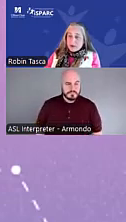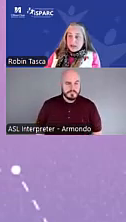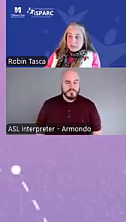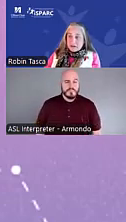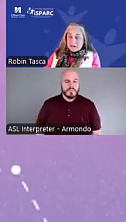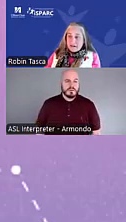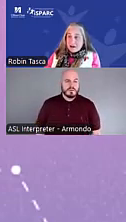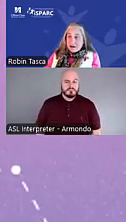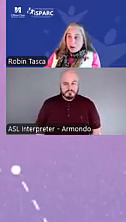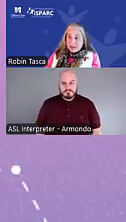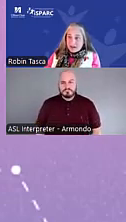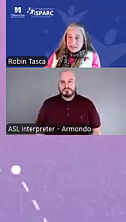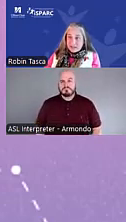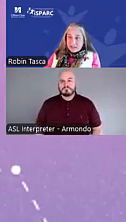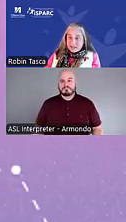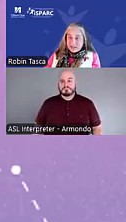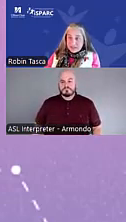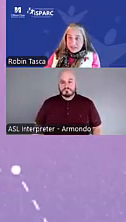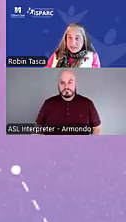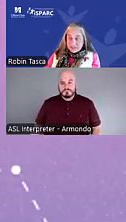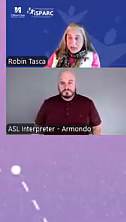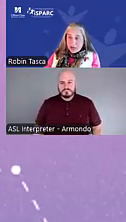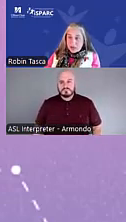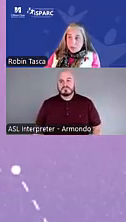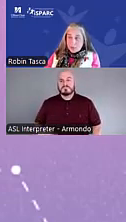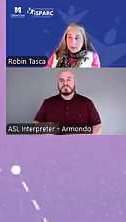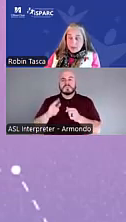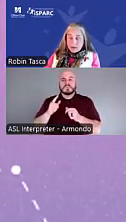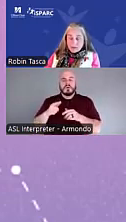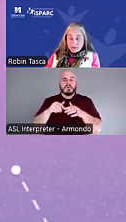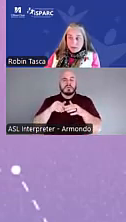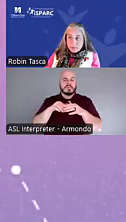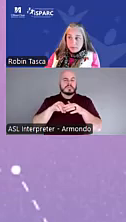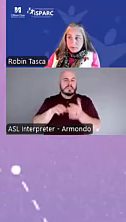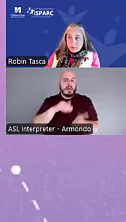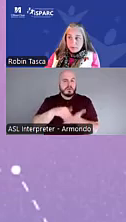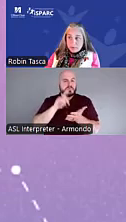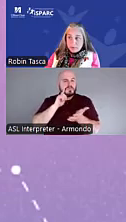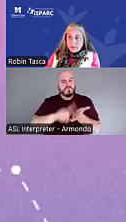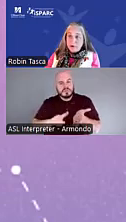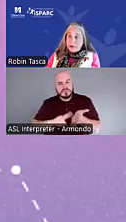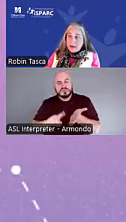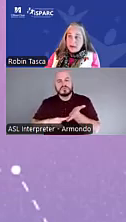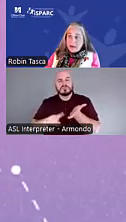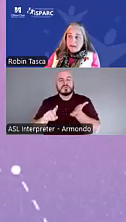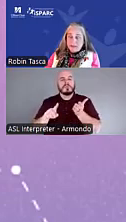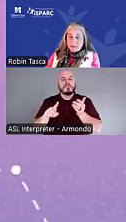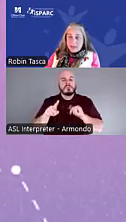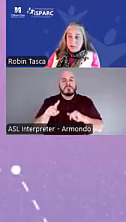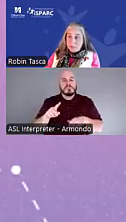So at ISPARC, in our centers and research, we employ different modality methods.